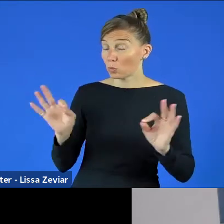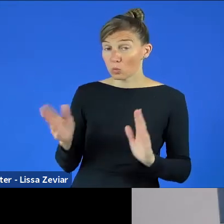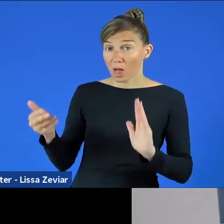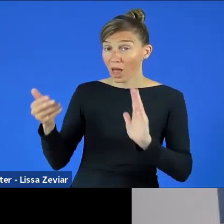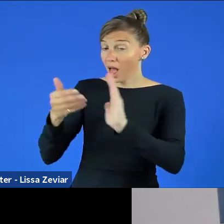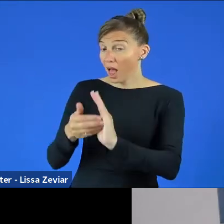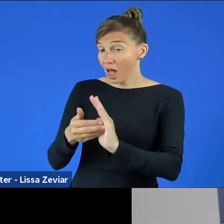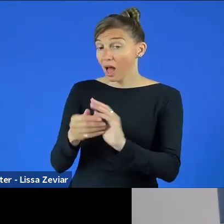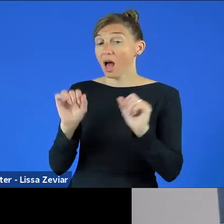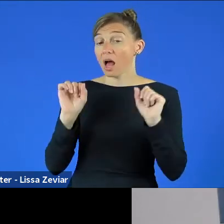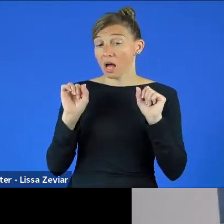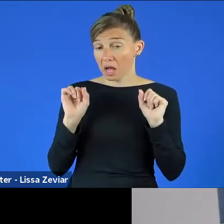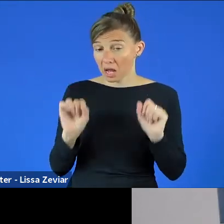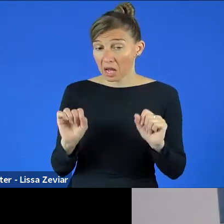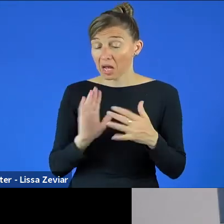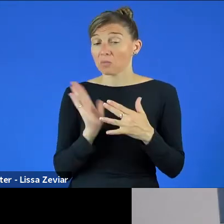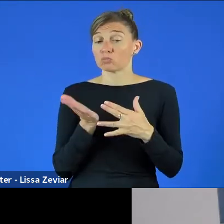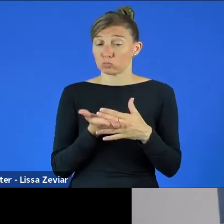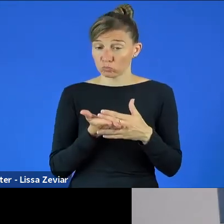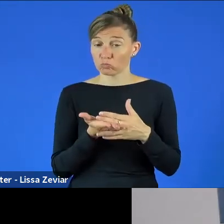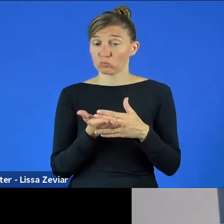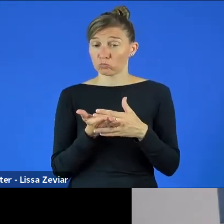I think we can go on a break two minutes earlier.